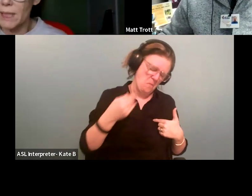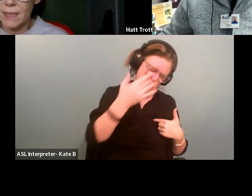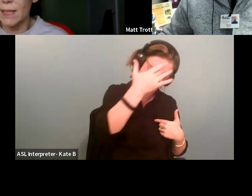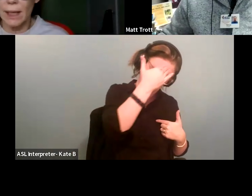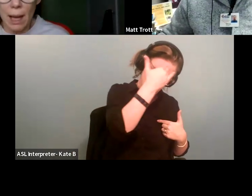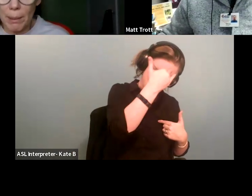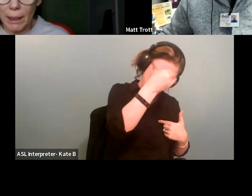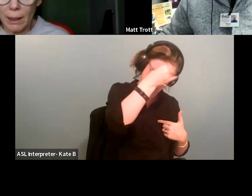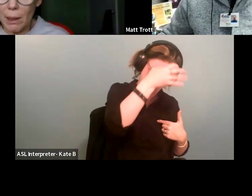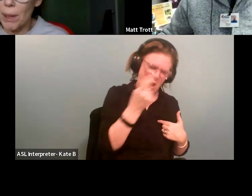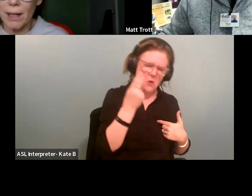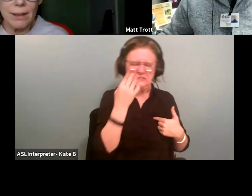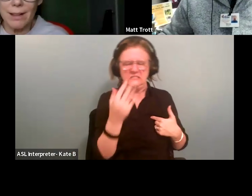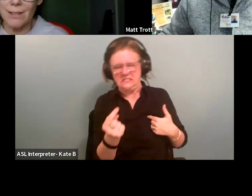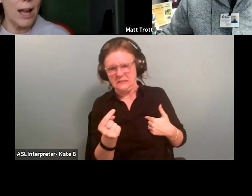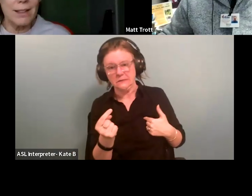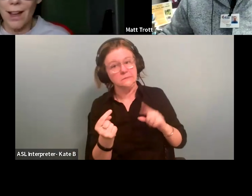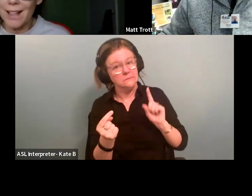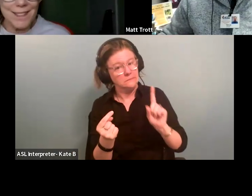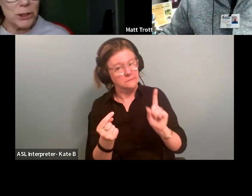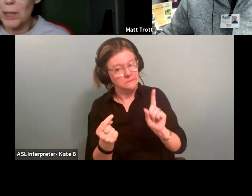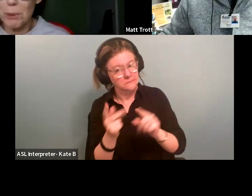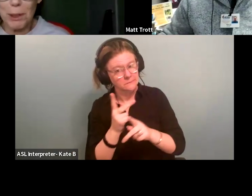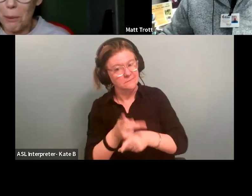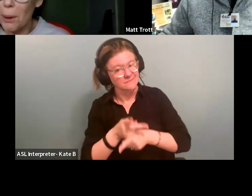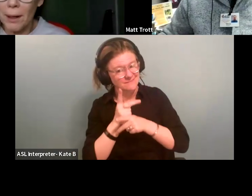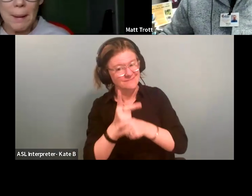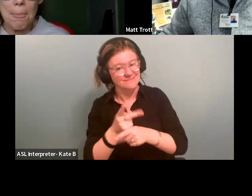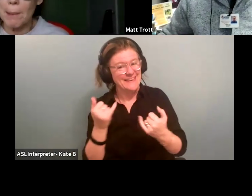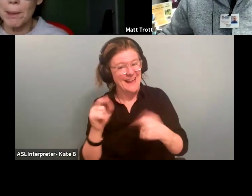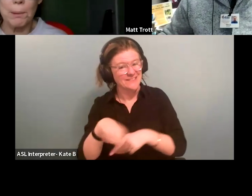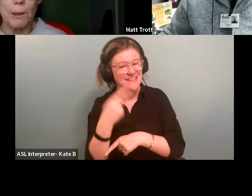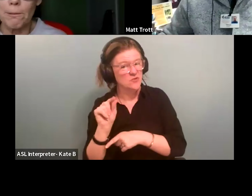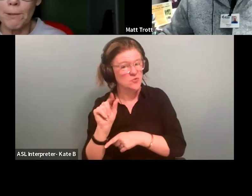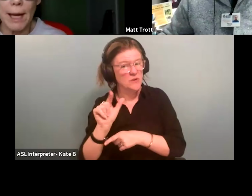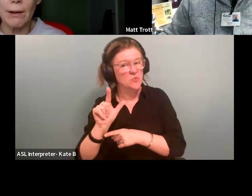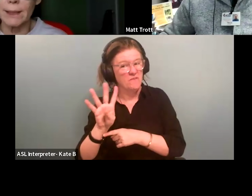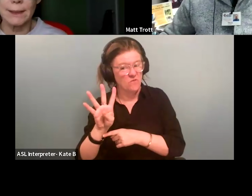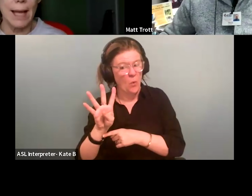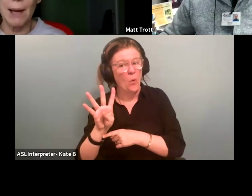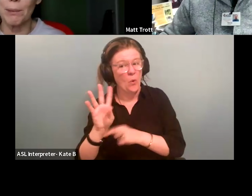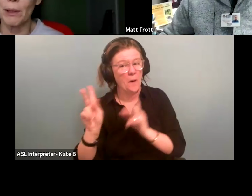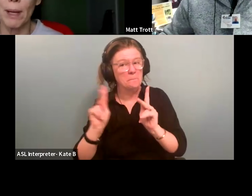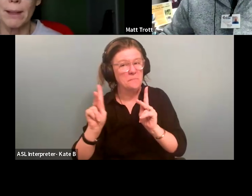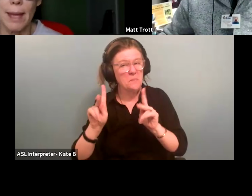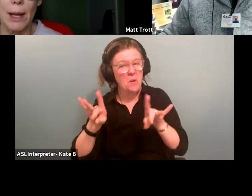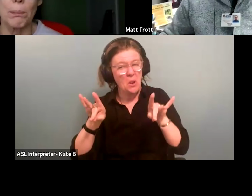would see it coming. But not in 2024. People are very sly with the way that they